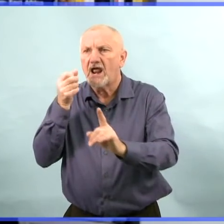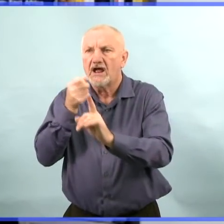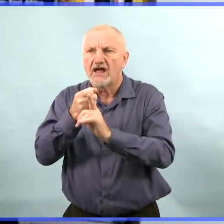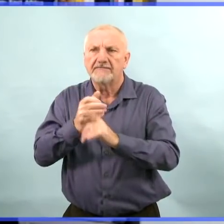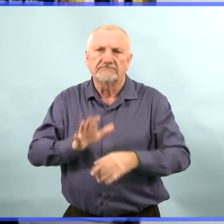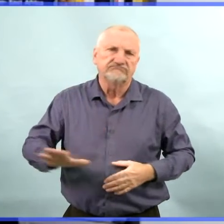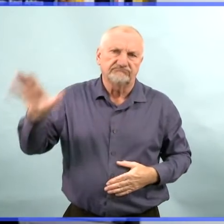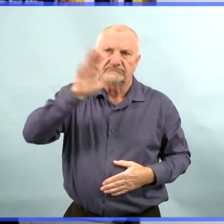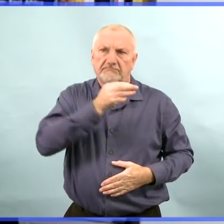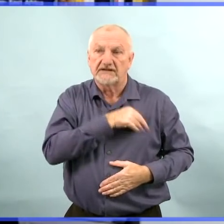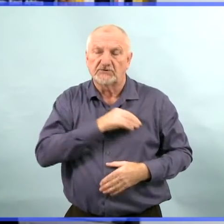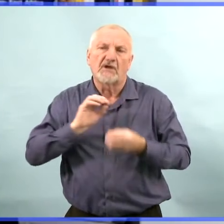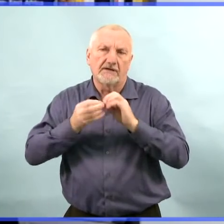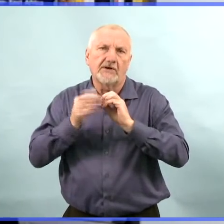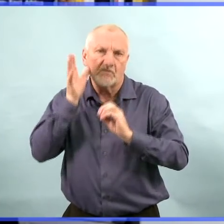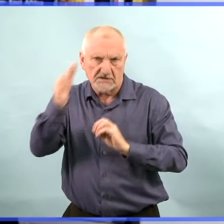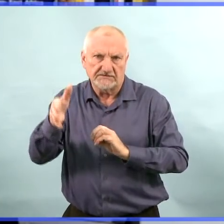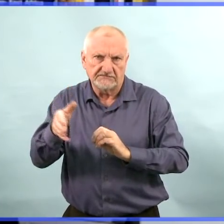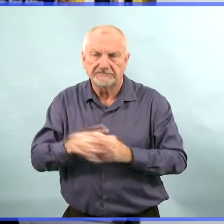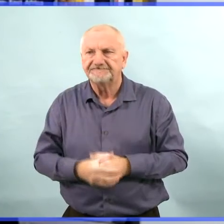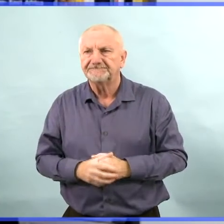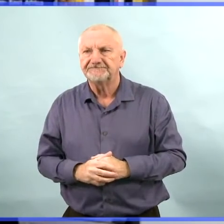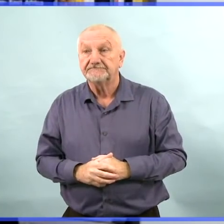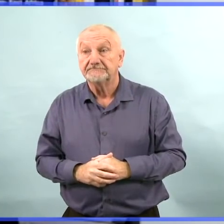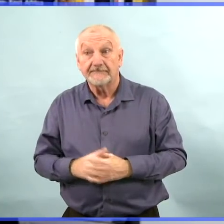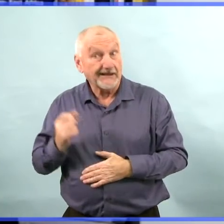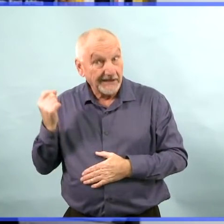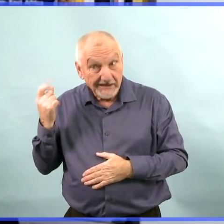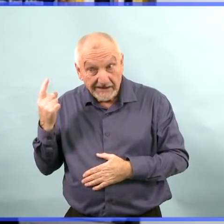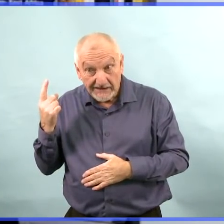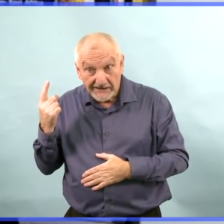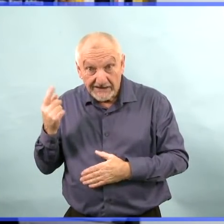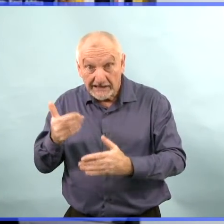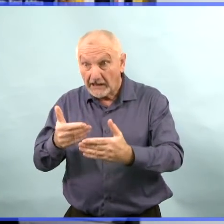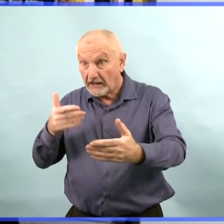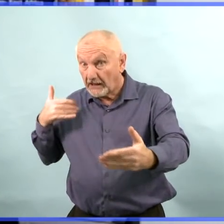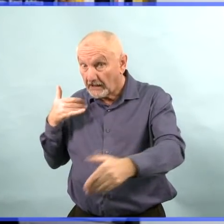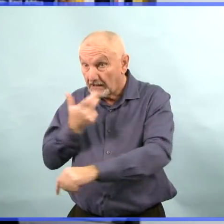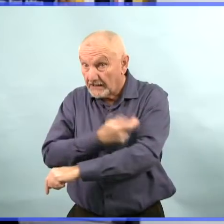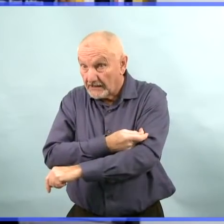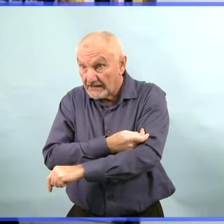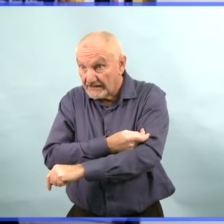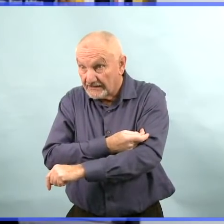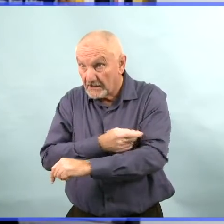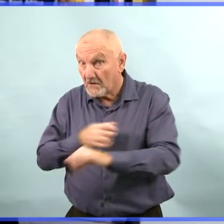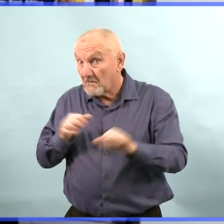age group was making up an increasing proportion of all of our cases um because they weren't